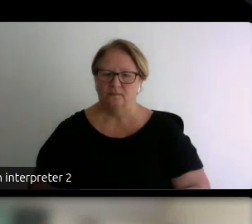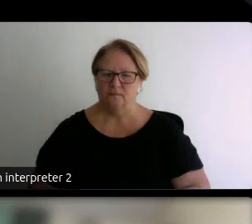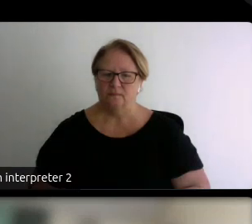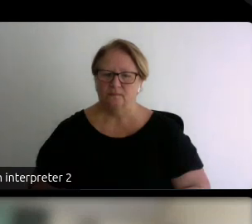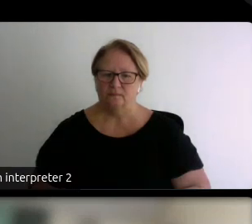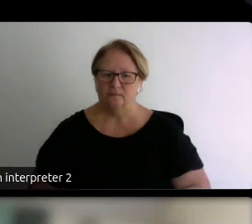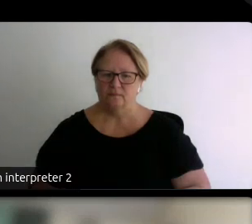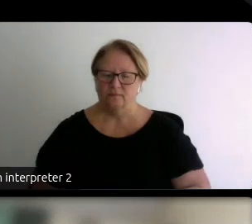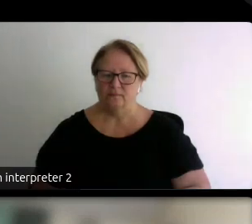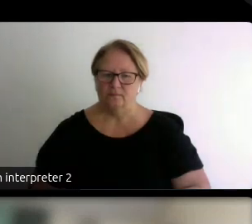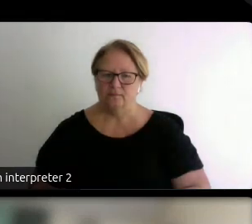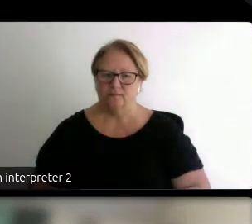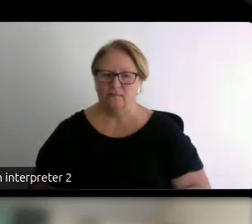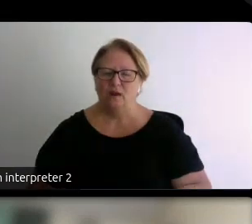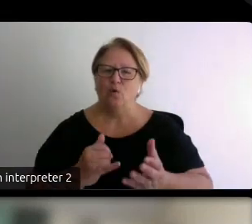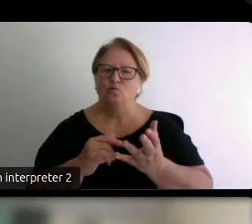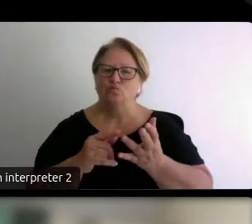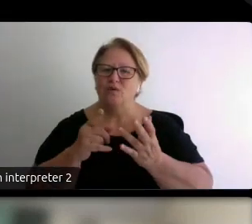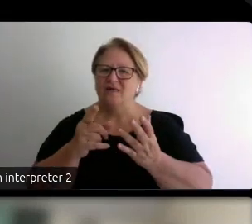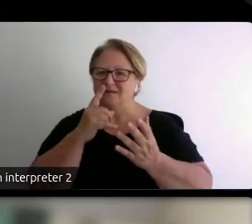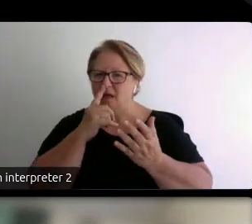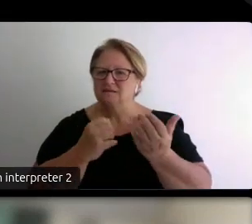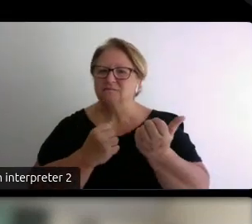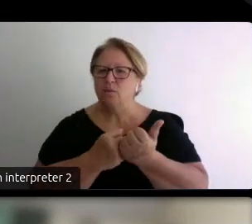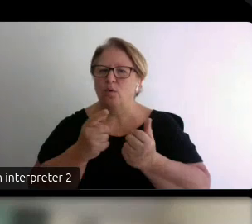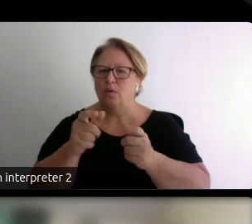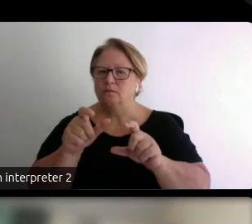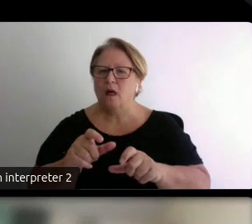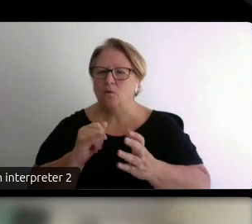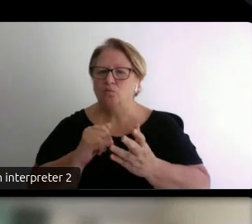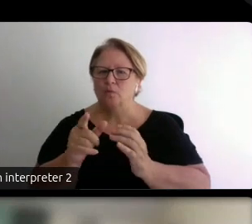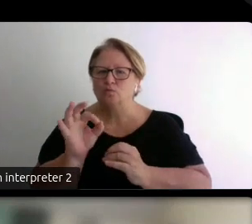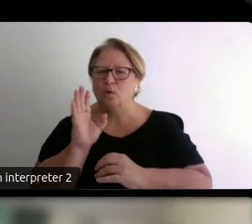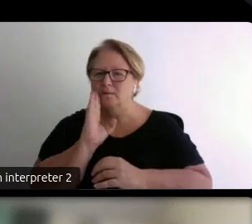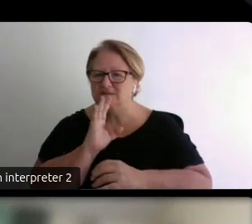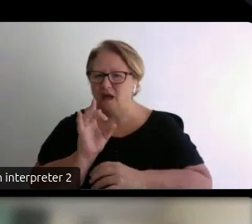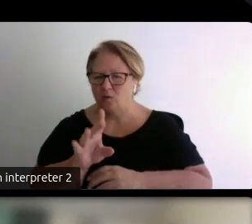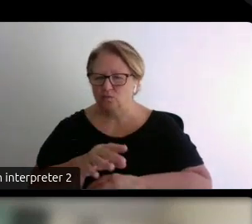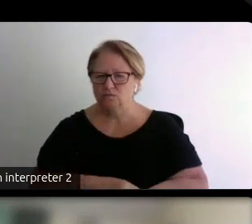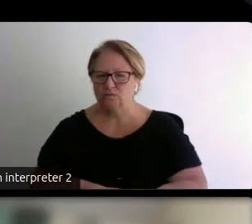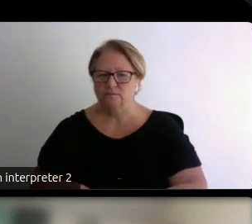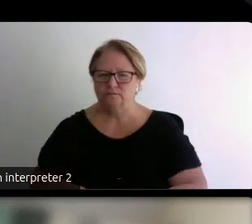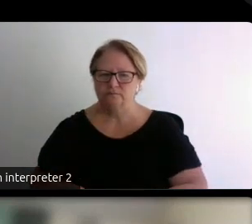um as you know who might otherwise fall through the gaps. Um so clients who are referred through